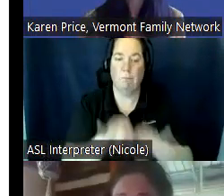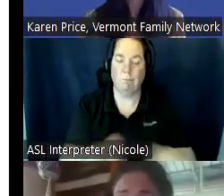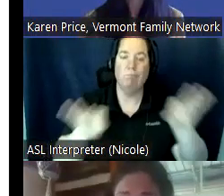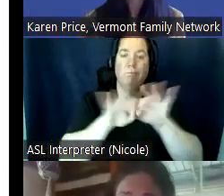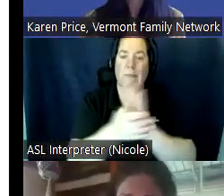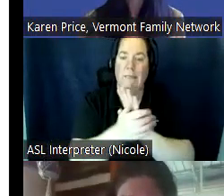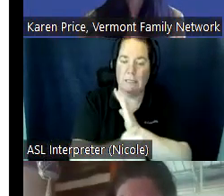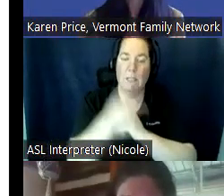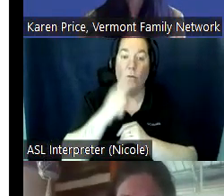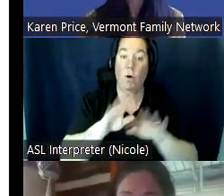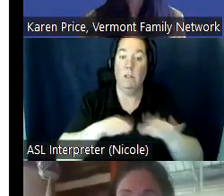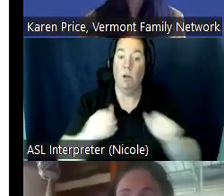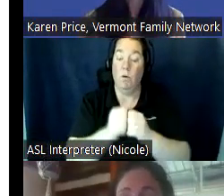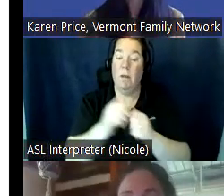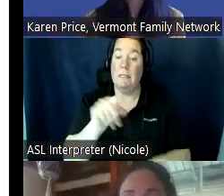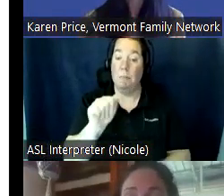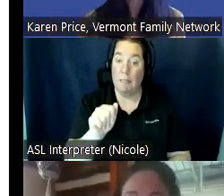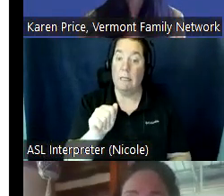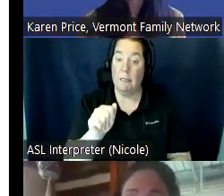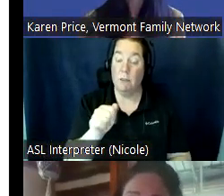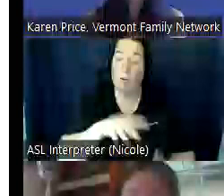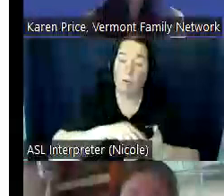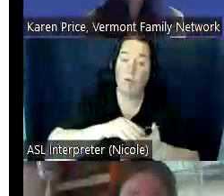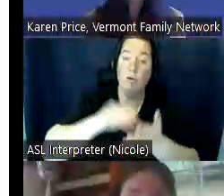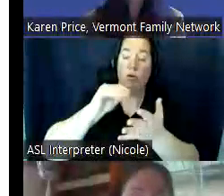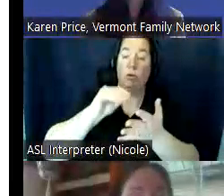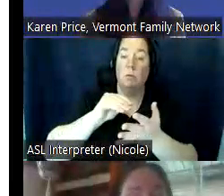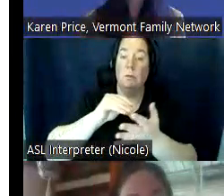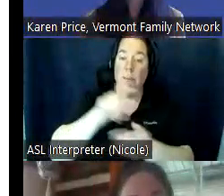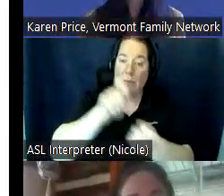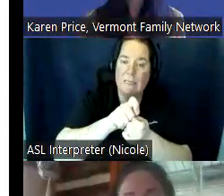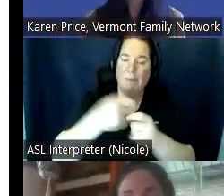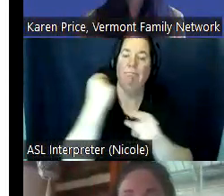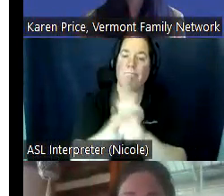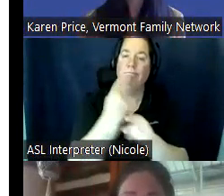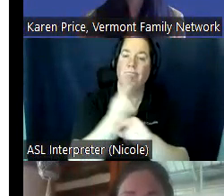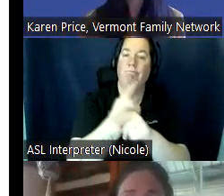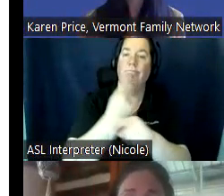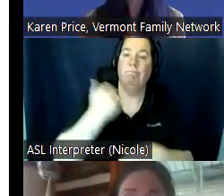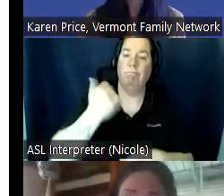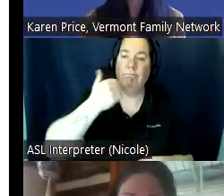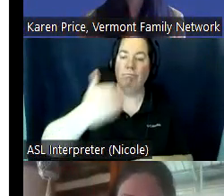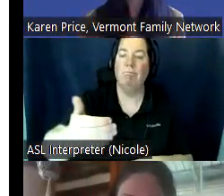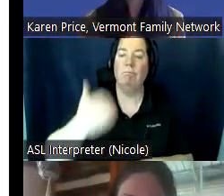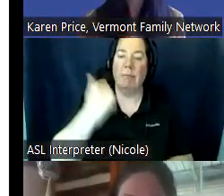child with disabilities to learn specific daily living, personal, social, and employment skills